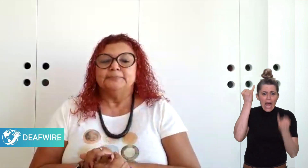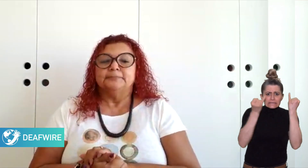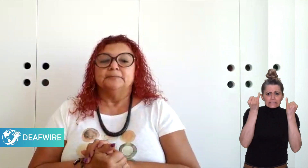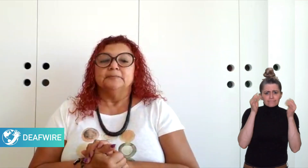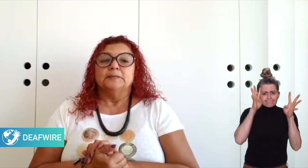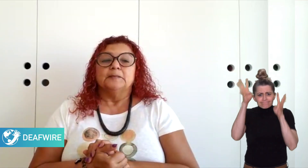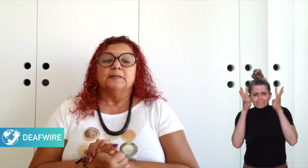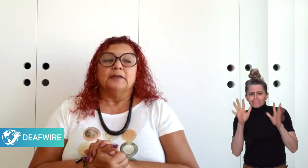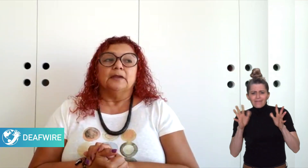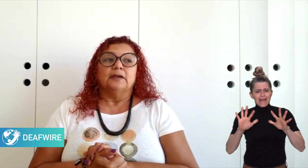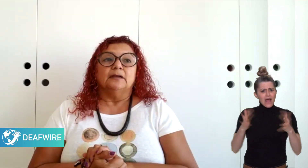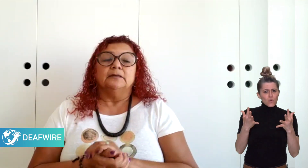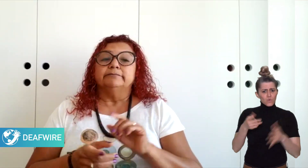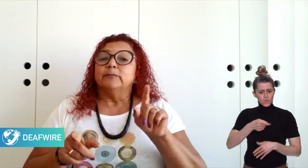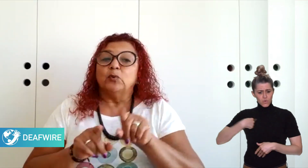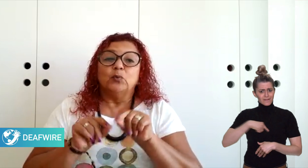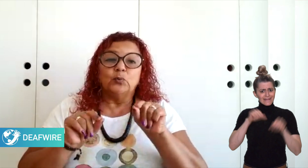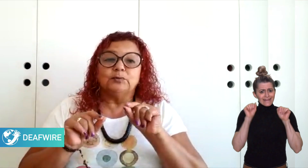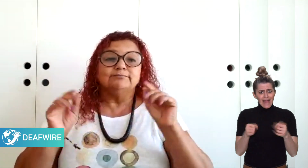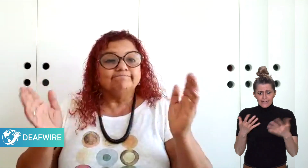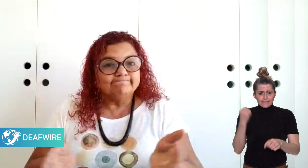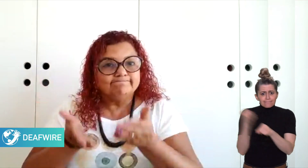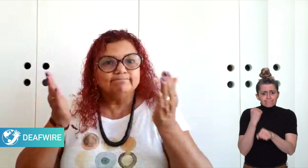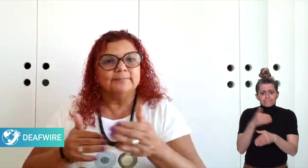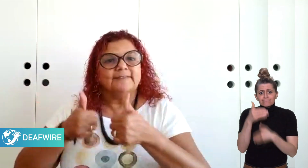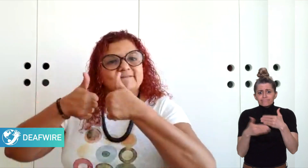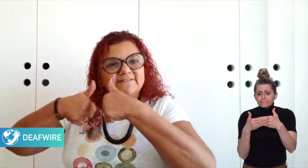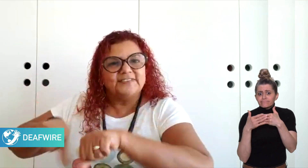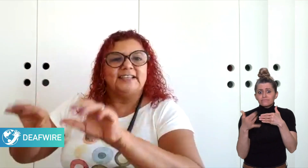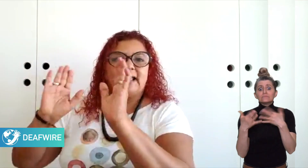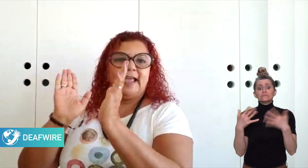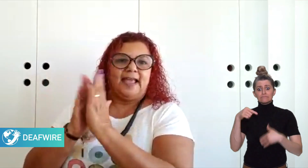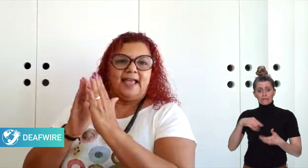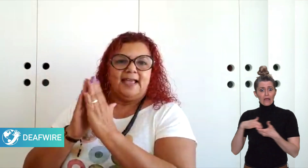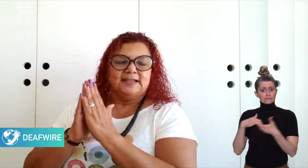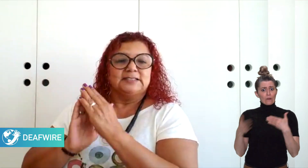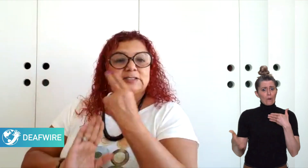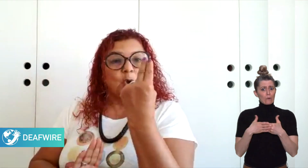We urge them to stay at home, wear a facemask, and wash their